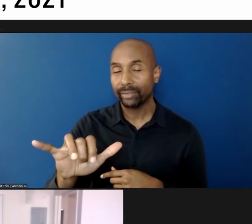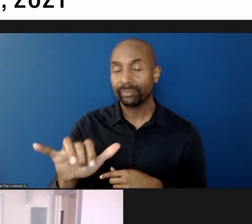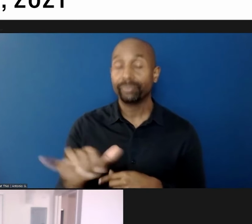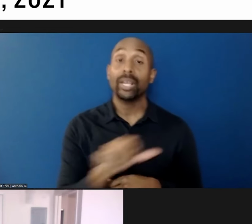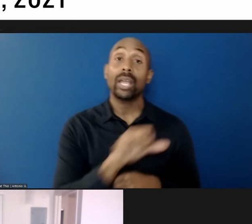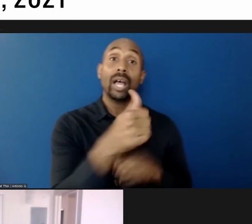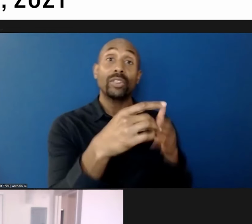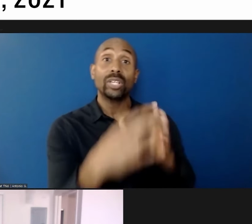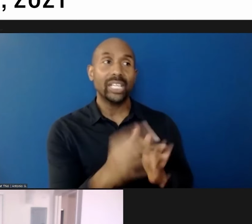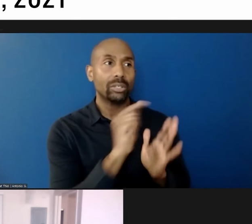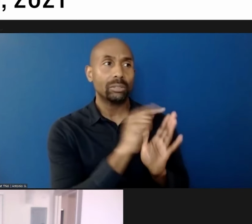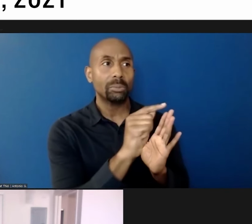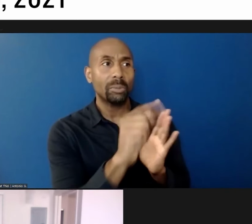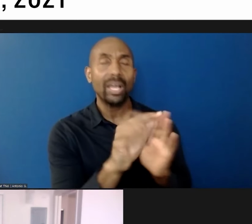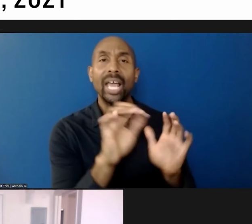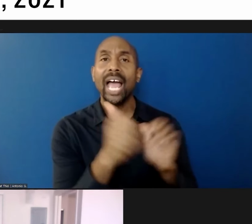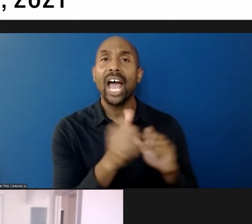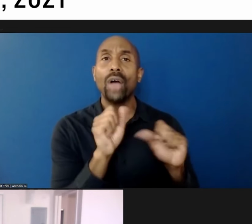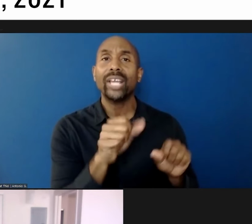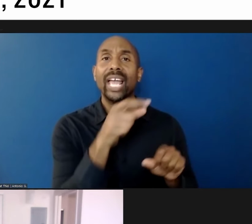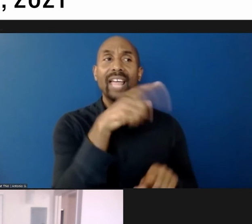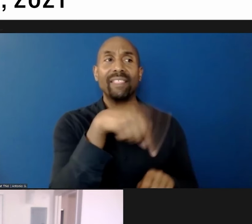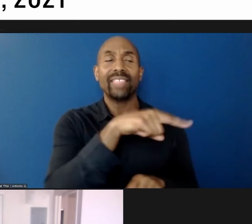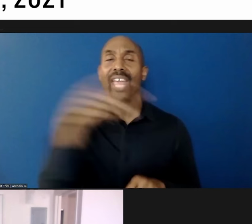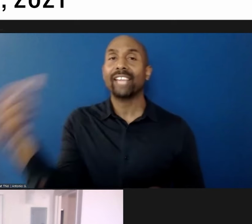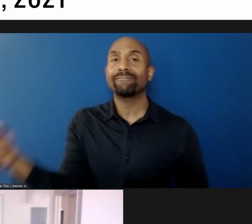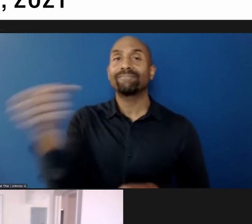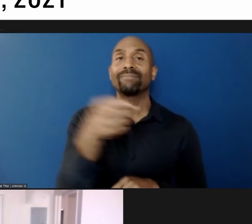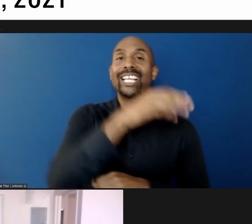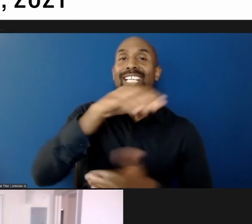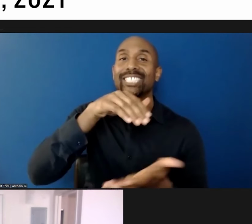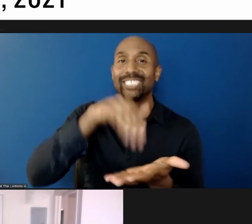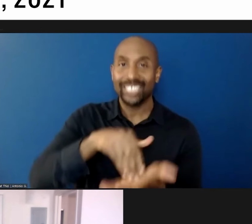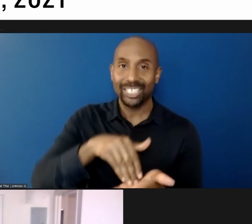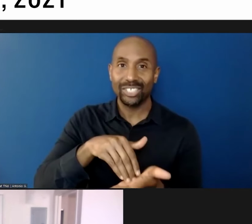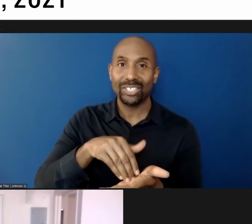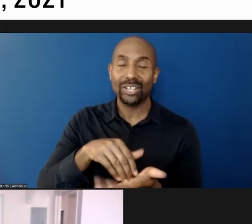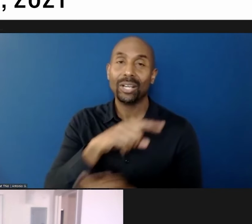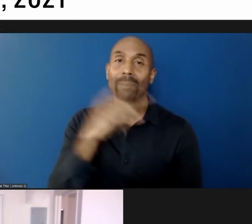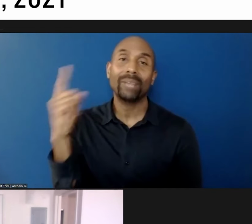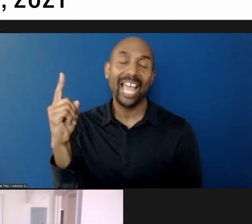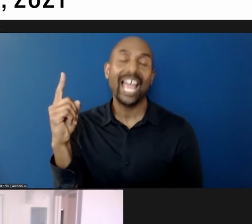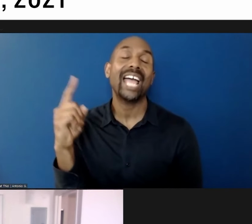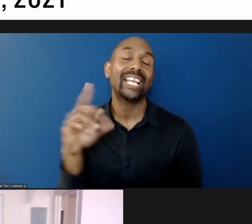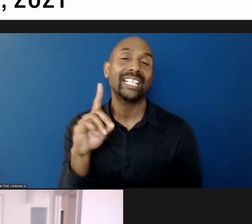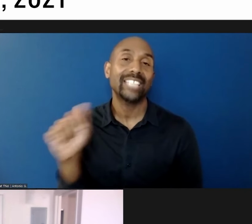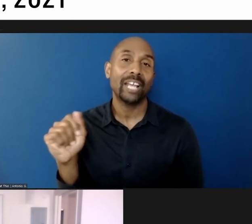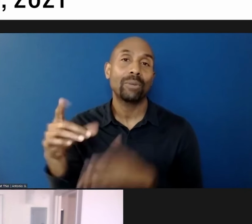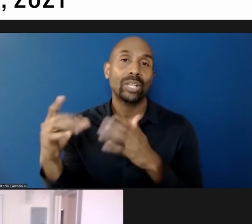disabled leadership in local, national, and global emergency management, planning, response